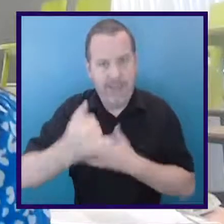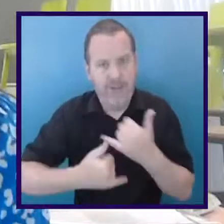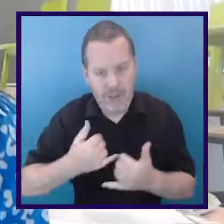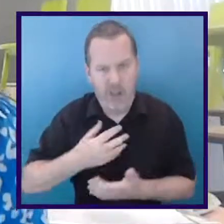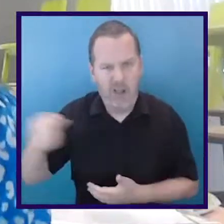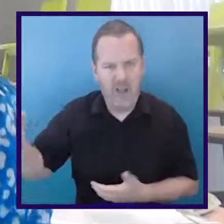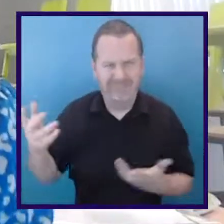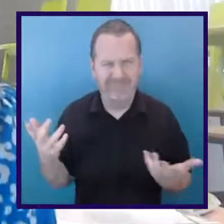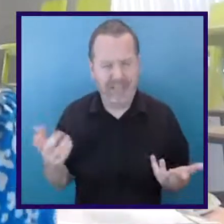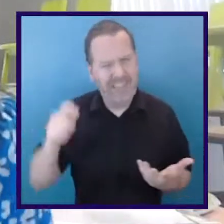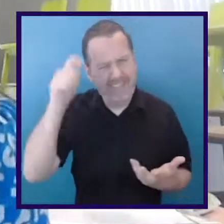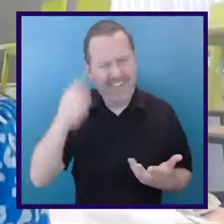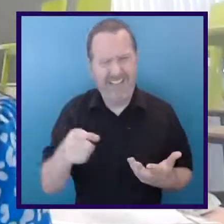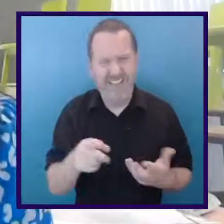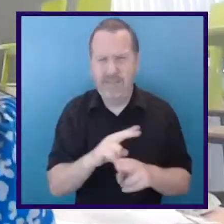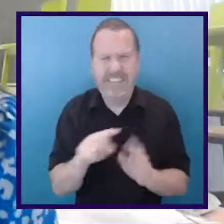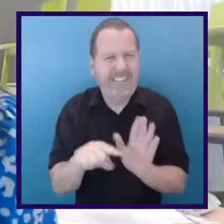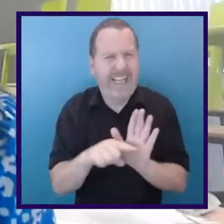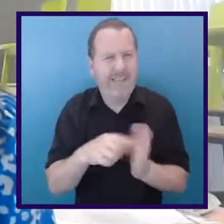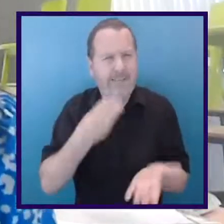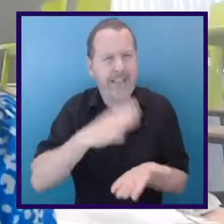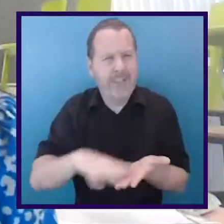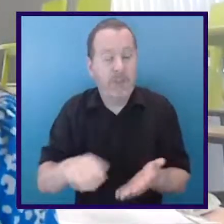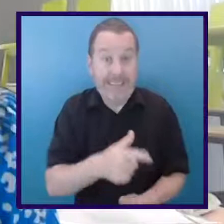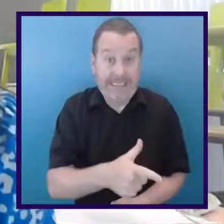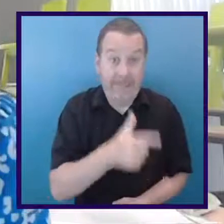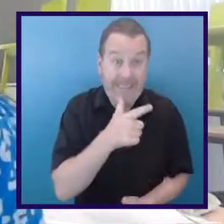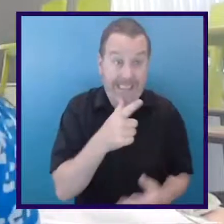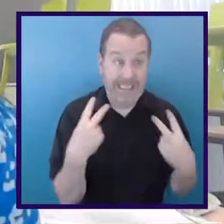Speaking the language is what makes it different from every other subject.